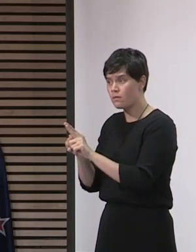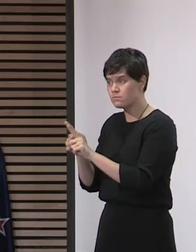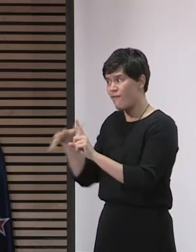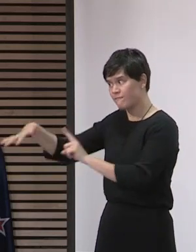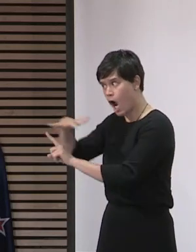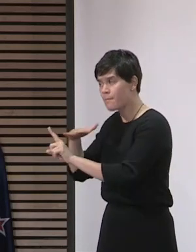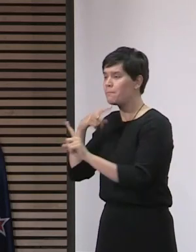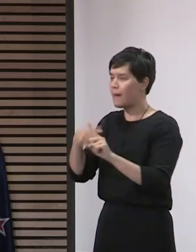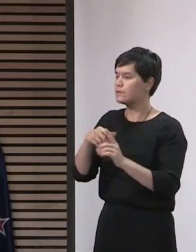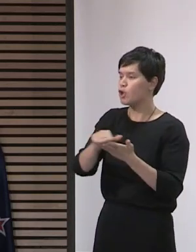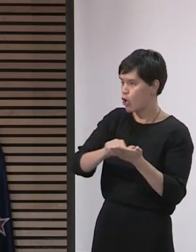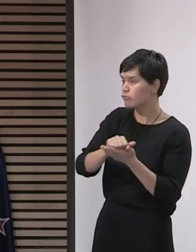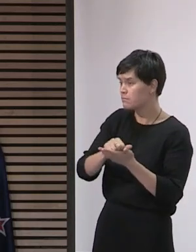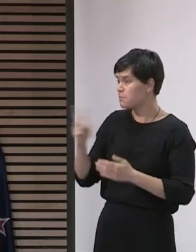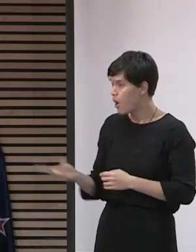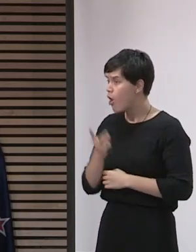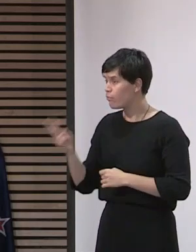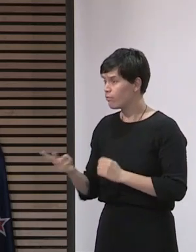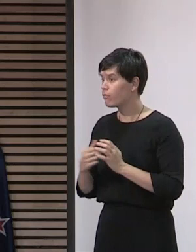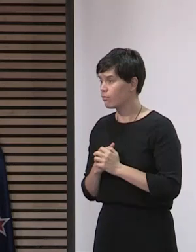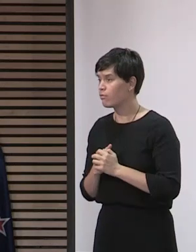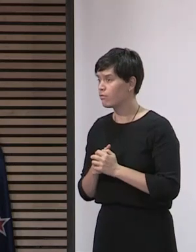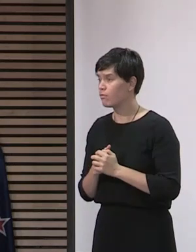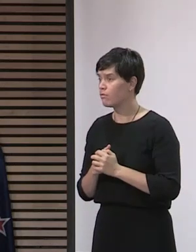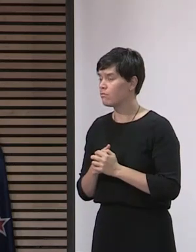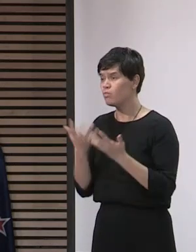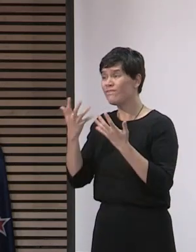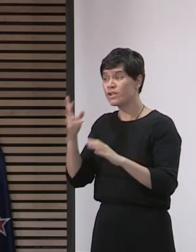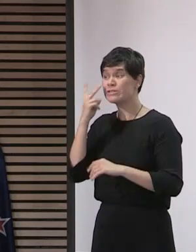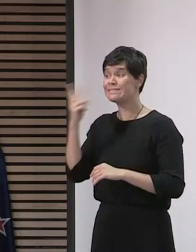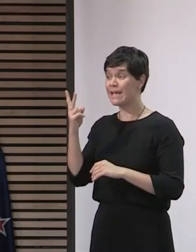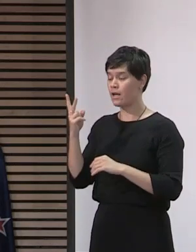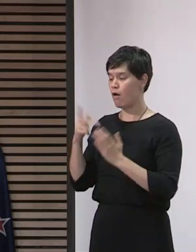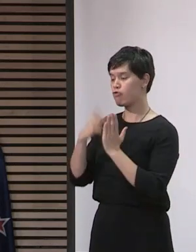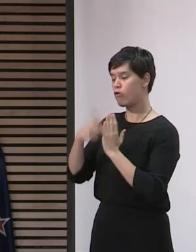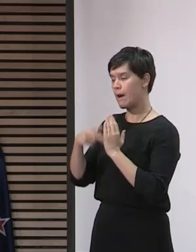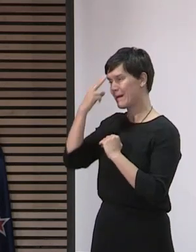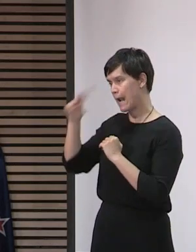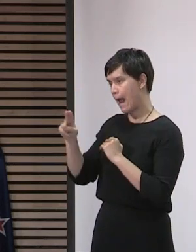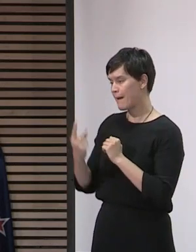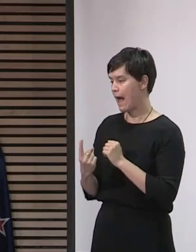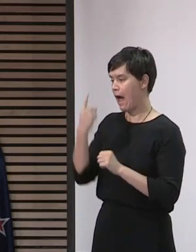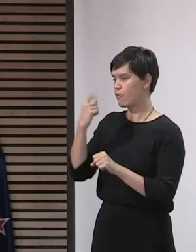environment going forward. On infrastructure, I'd say that, actually, when it comes to the way that we will focus on